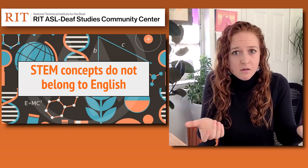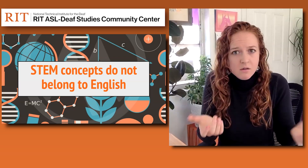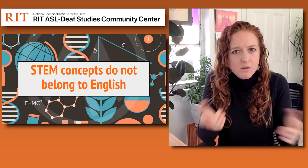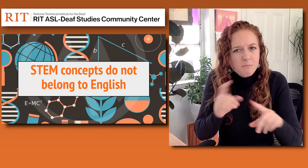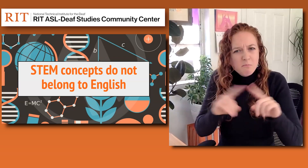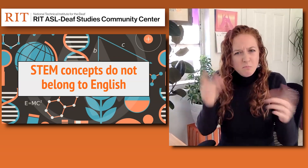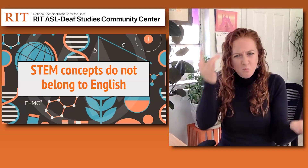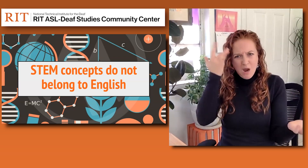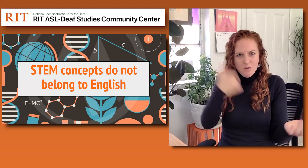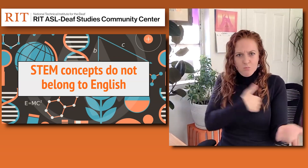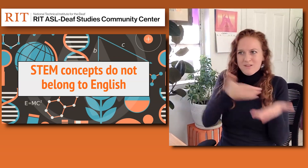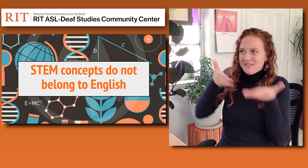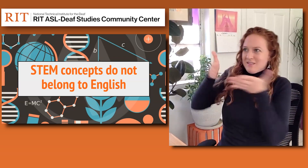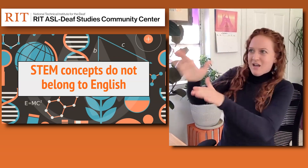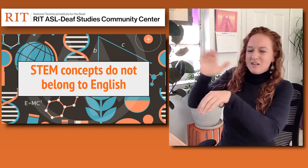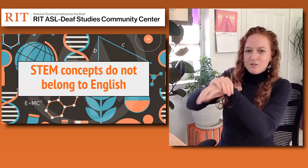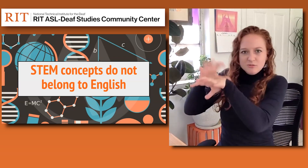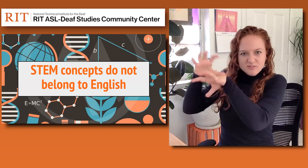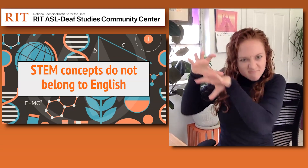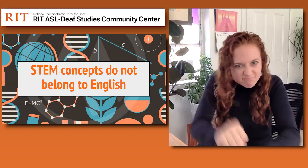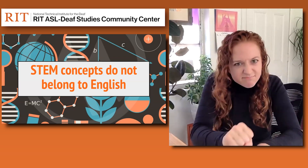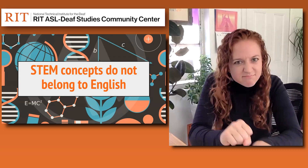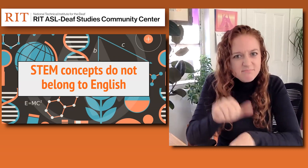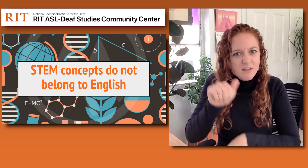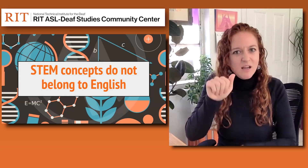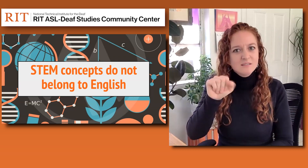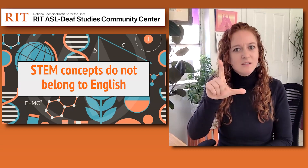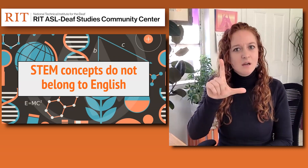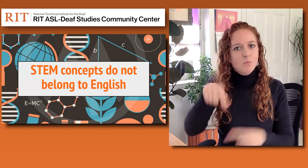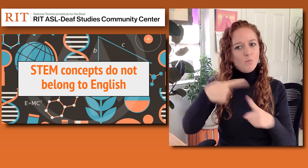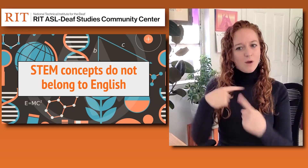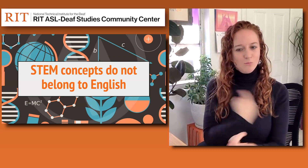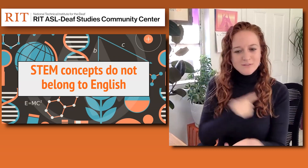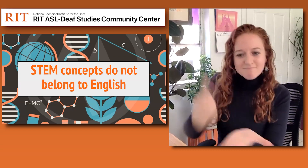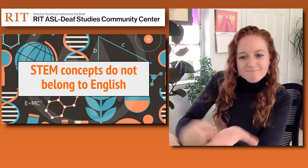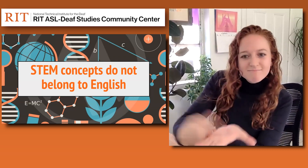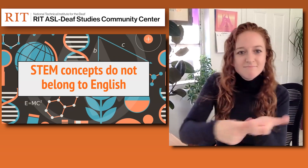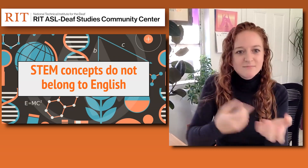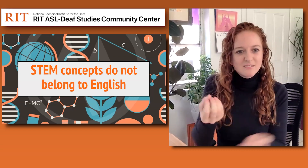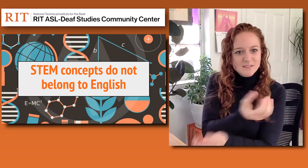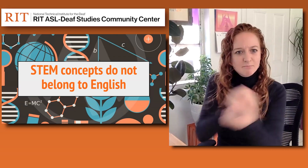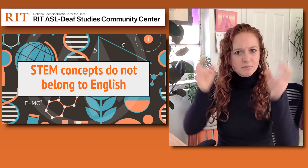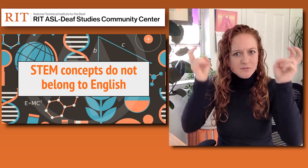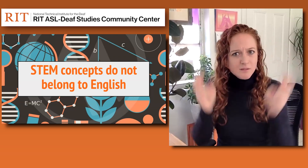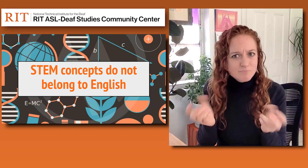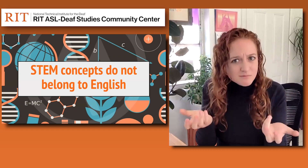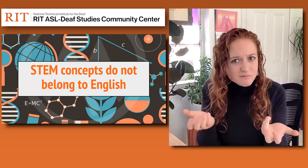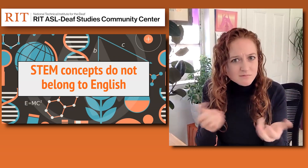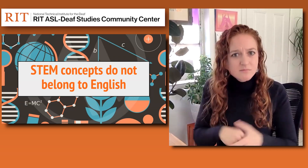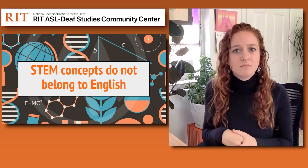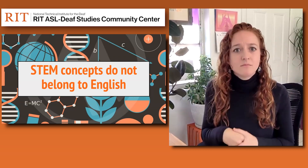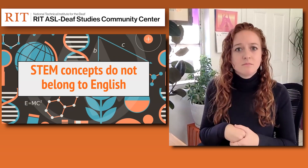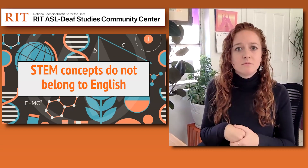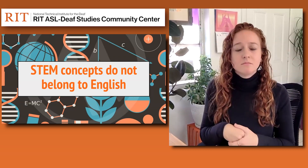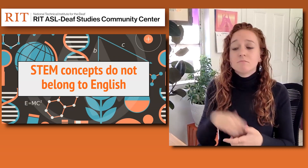STEM concepts do not belong to English. English does not own the STEM concepts.